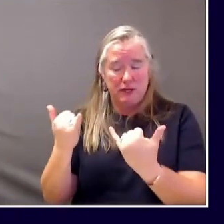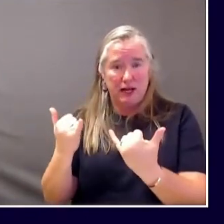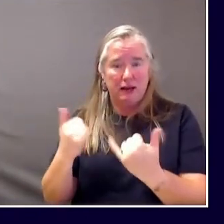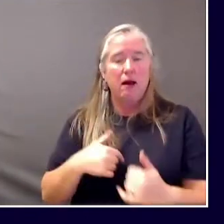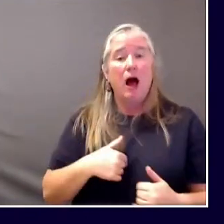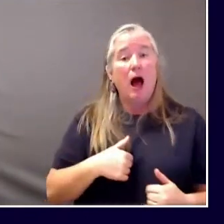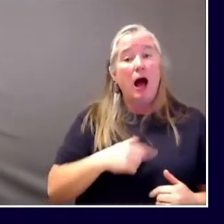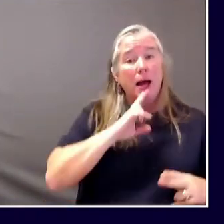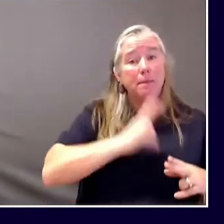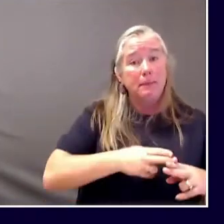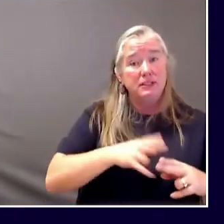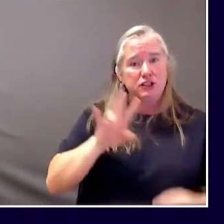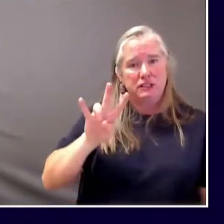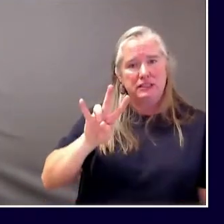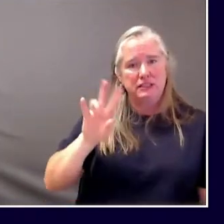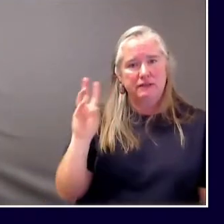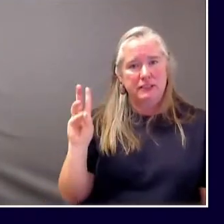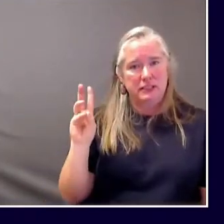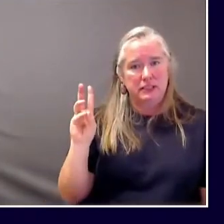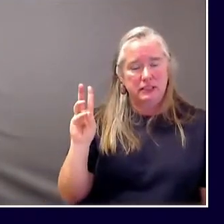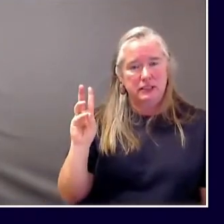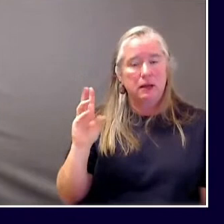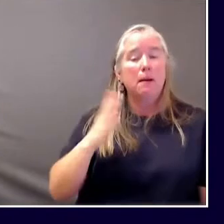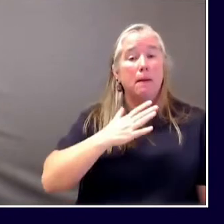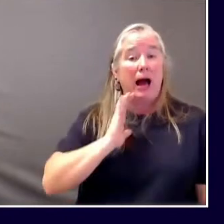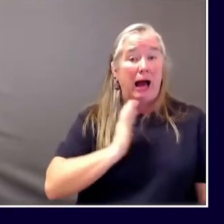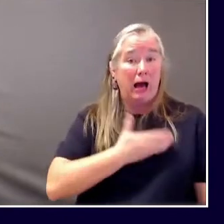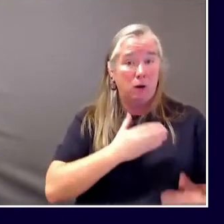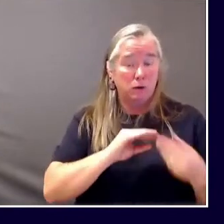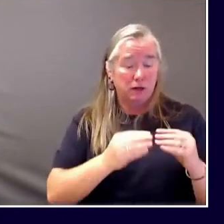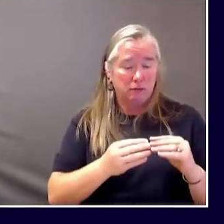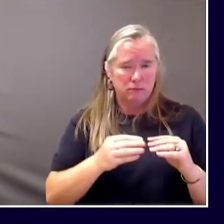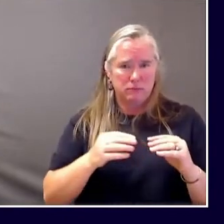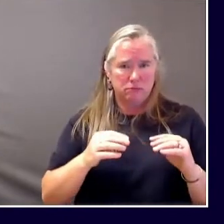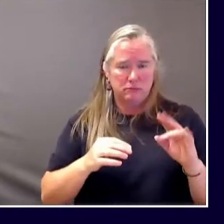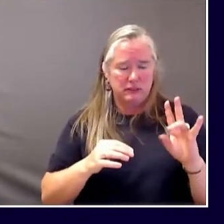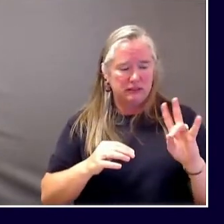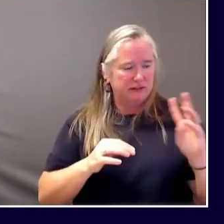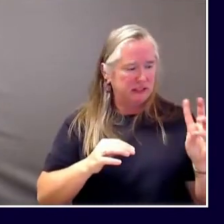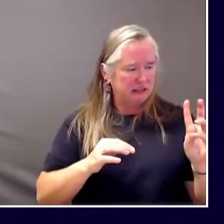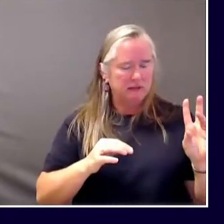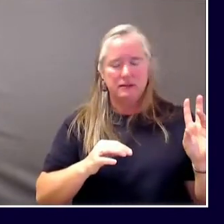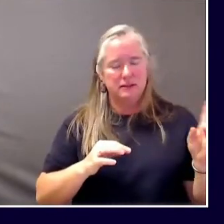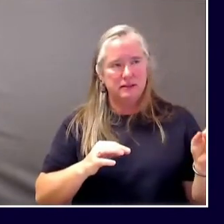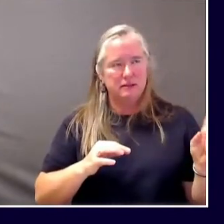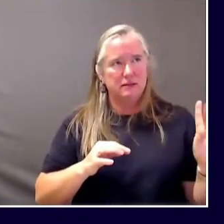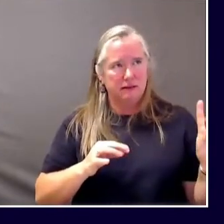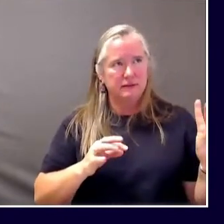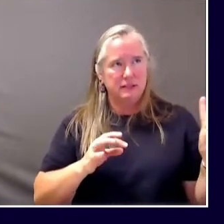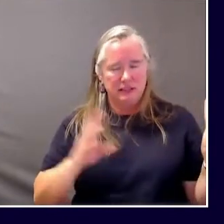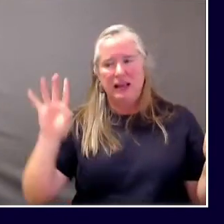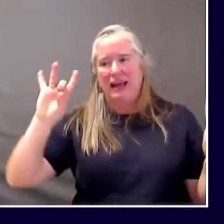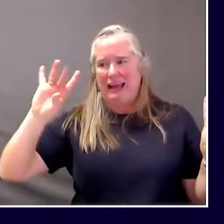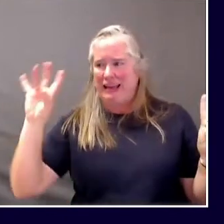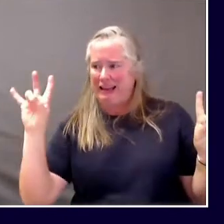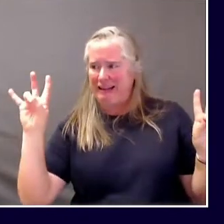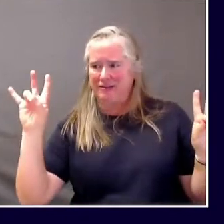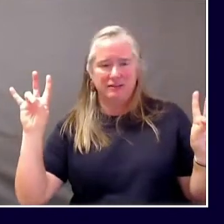number is seventy six just wanted to explain where these